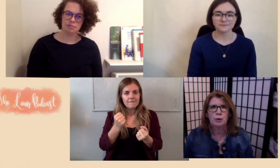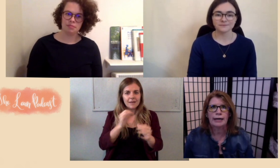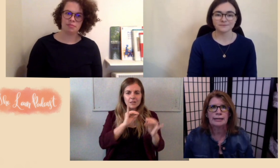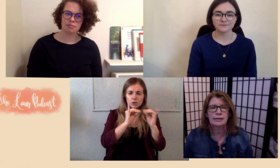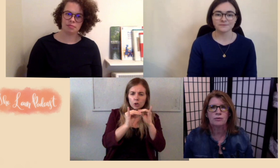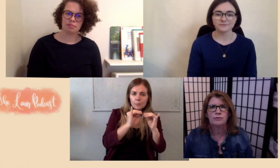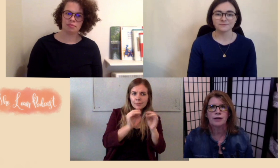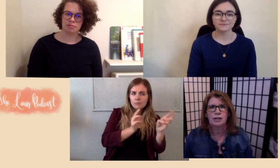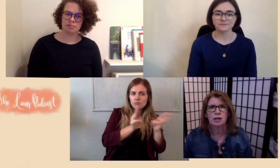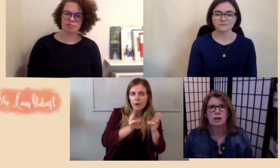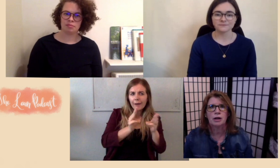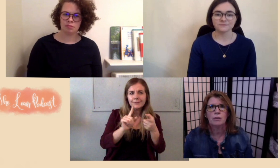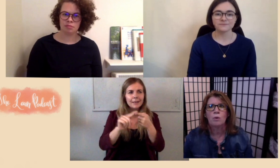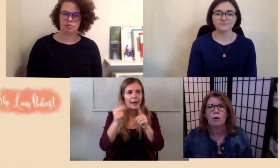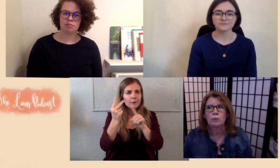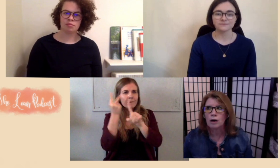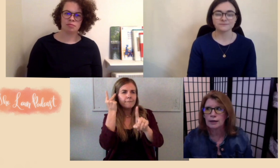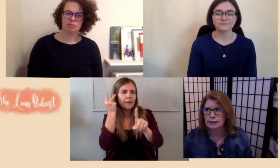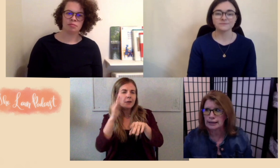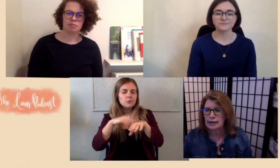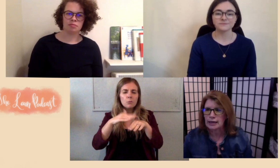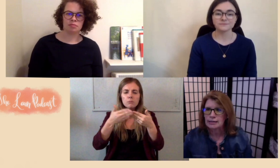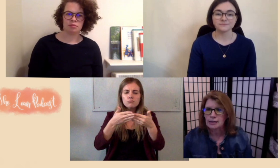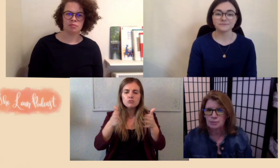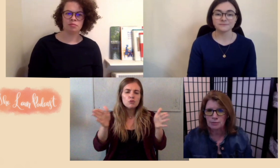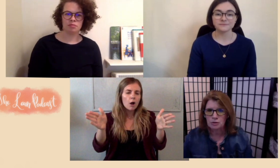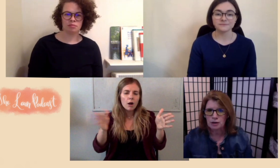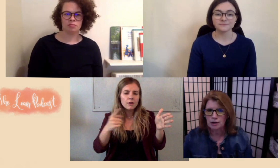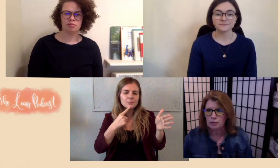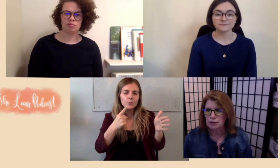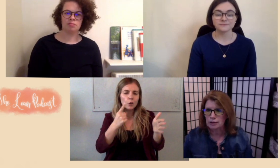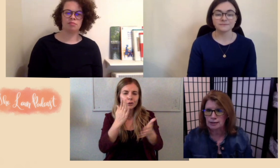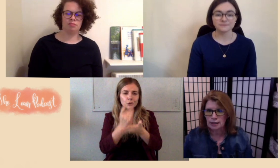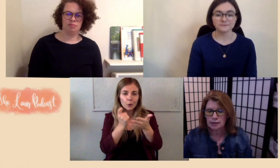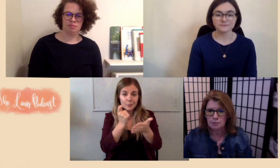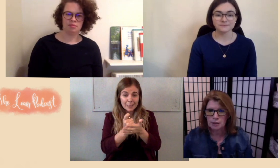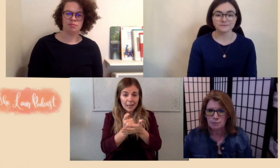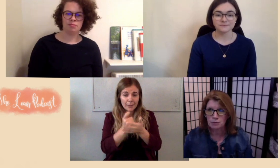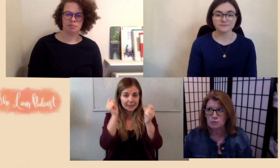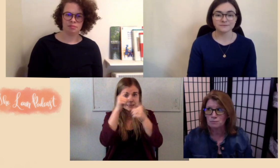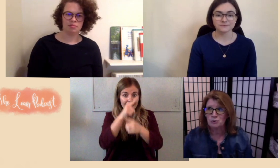sometimes you can't really attend to people's broad needs when they're not getting their practical needs met.